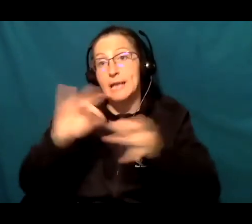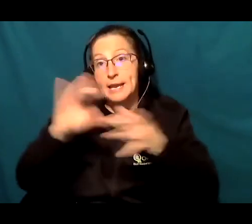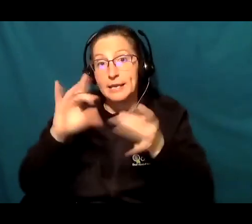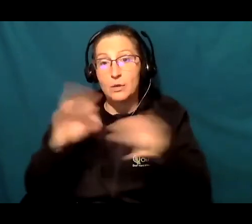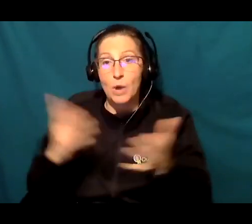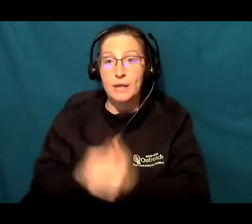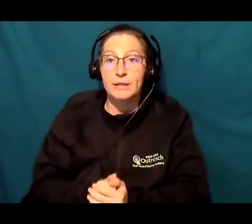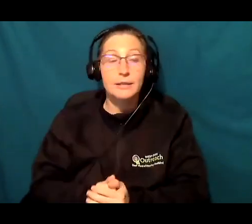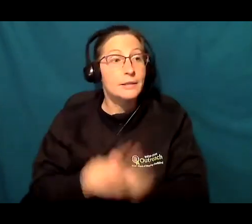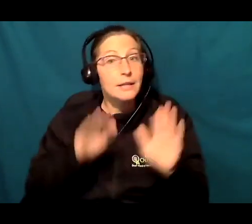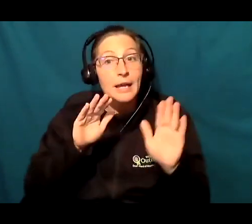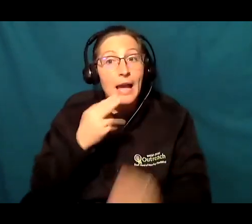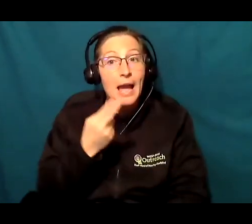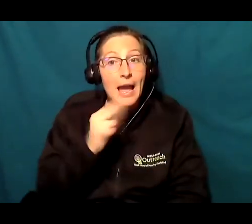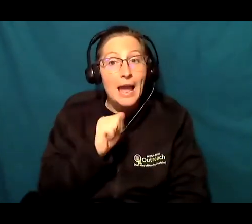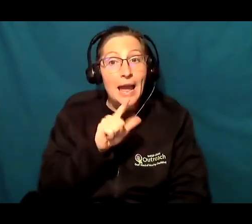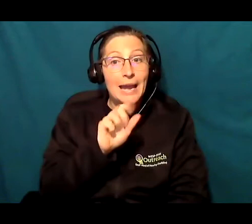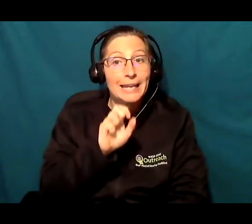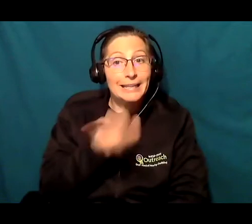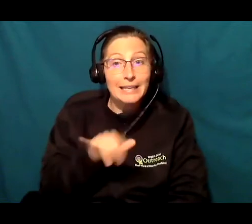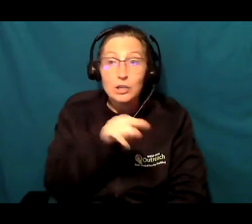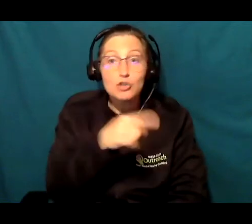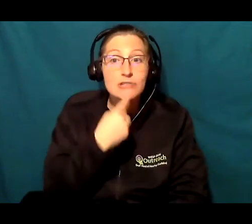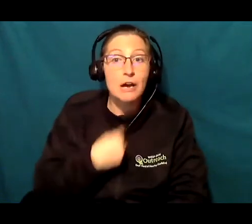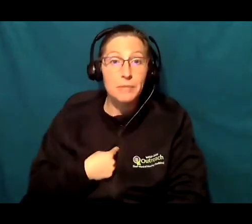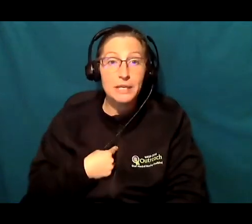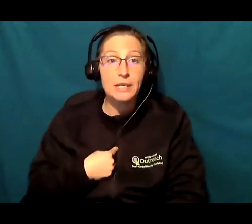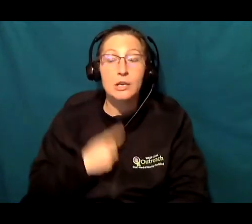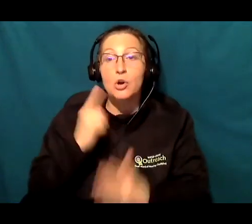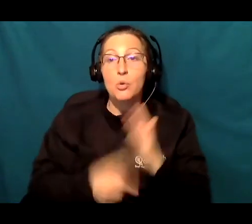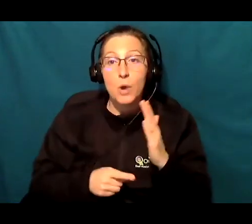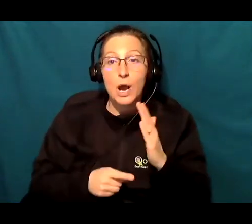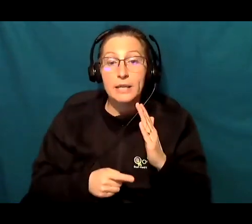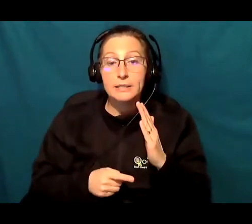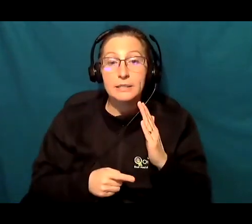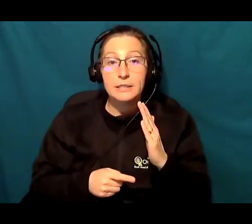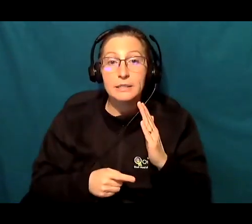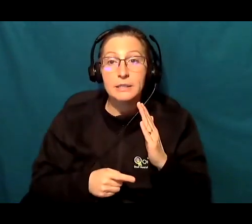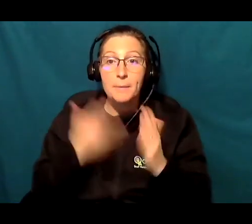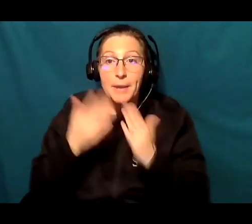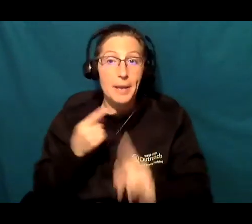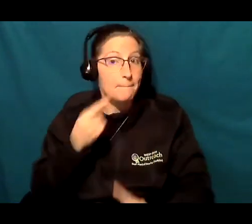Haley can you tell me what you-- can you point to the circle?